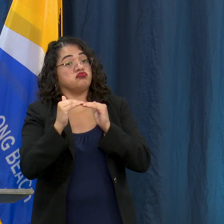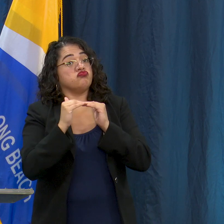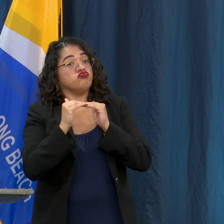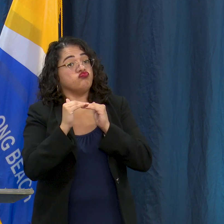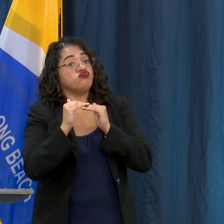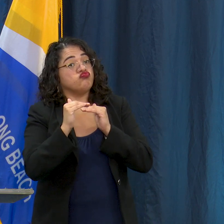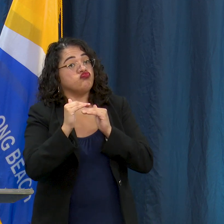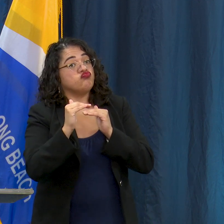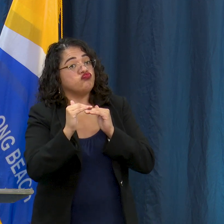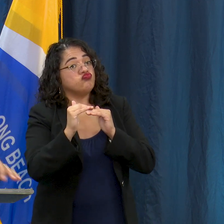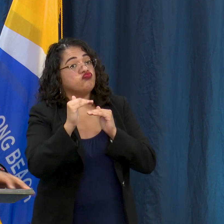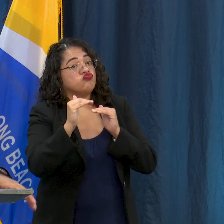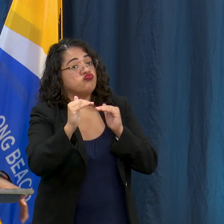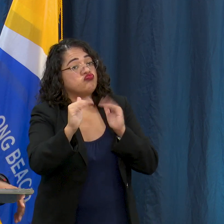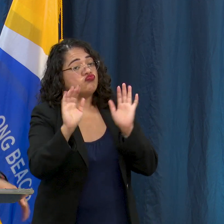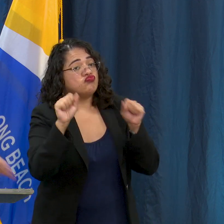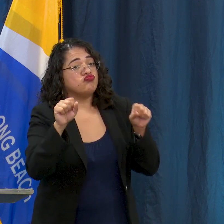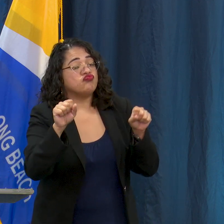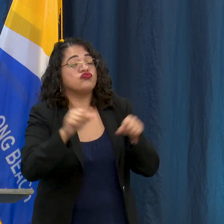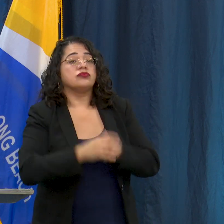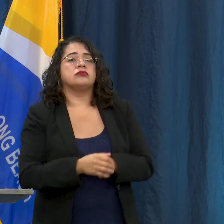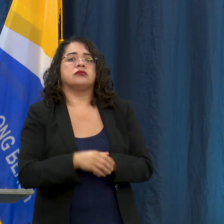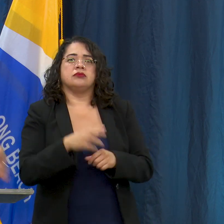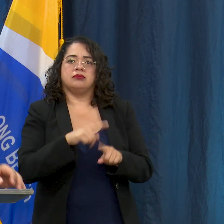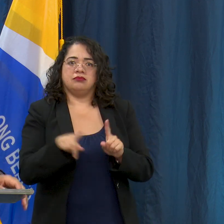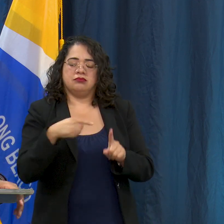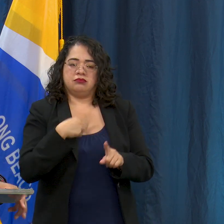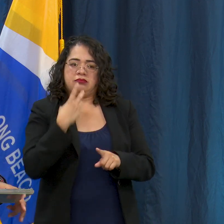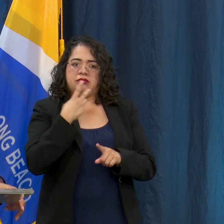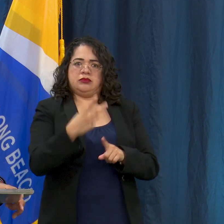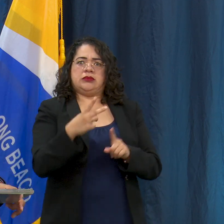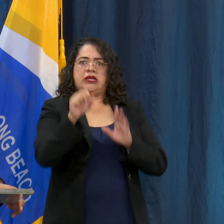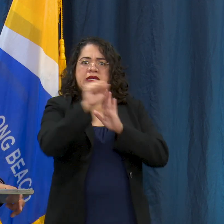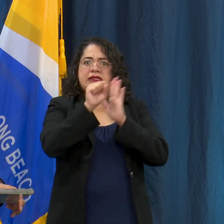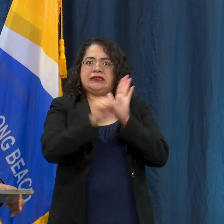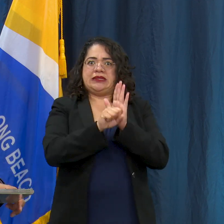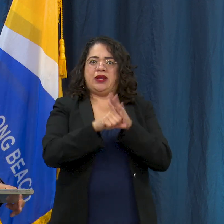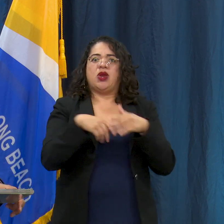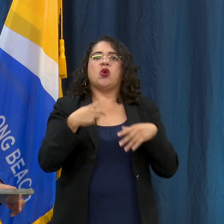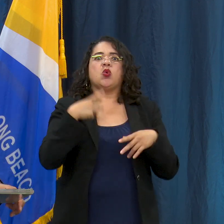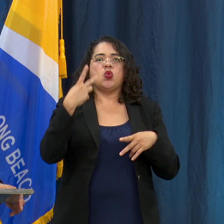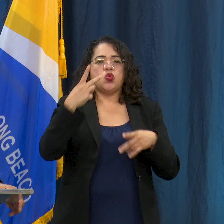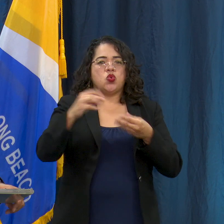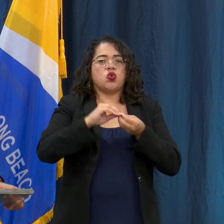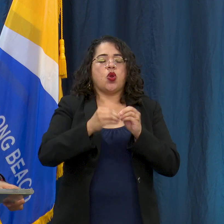certainly some alarming statistics statewide, the City of Long Beach has